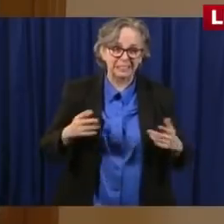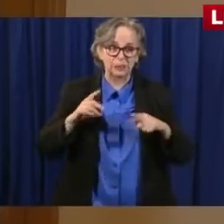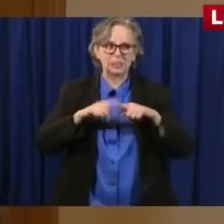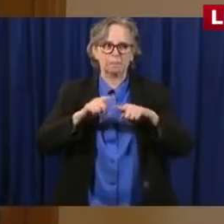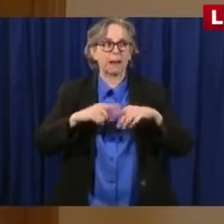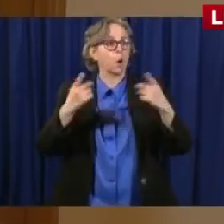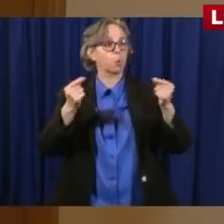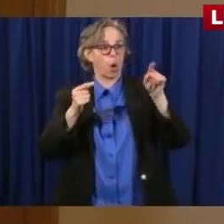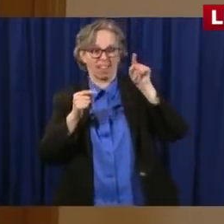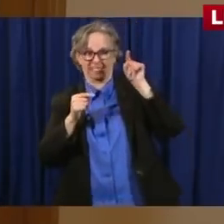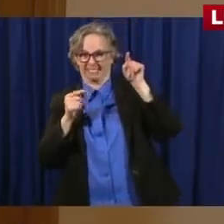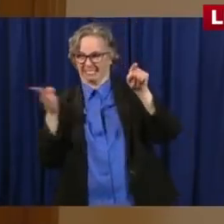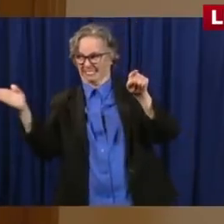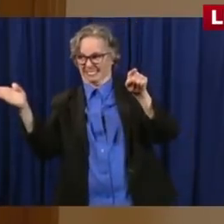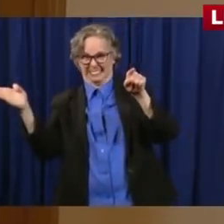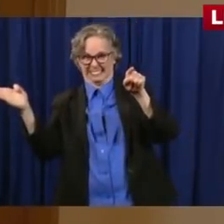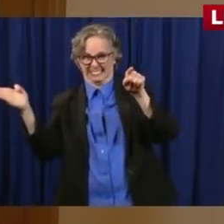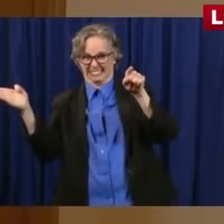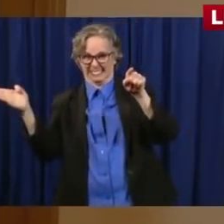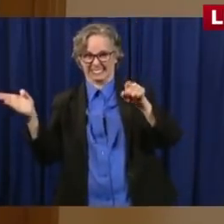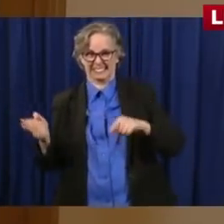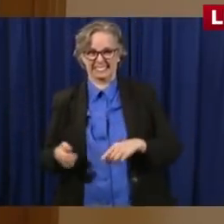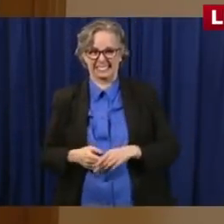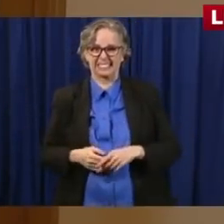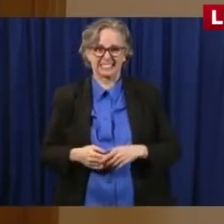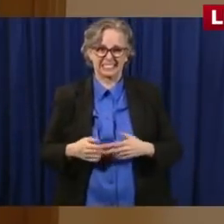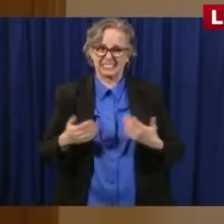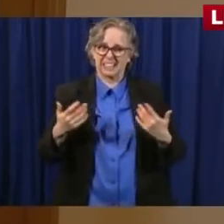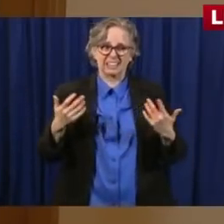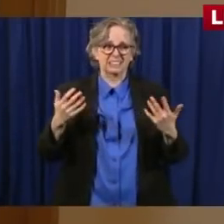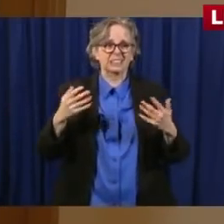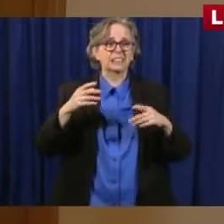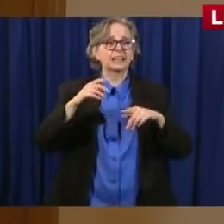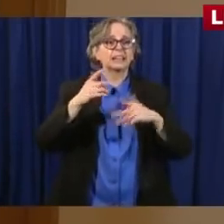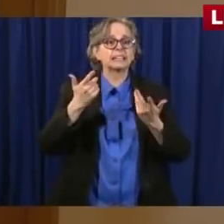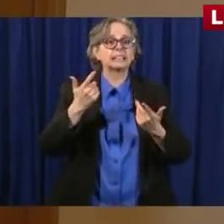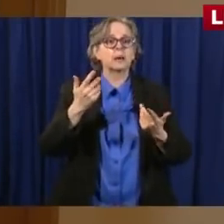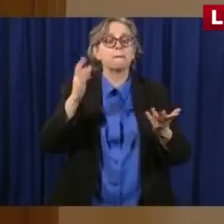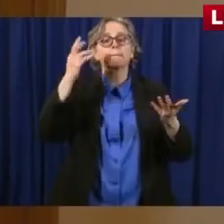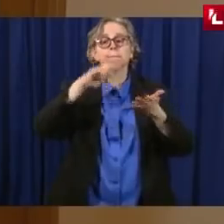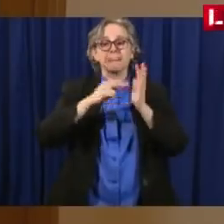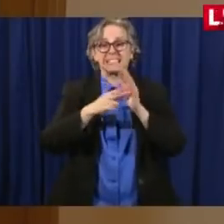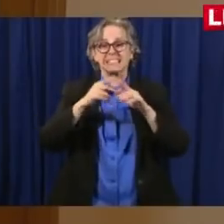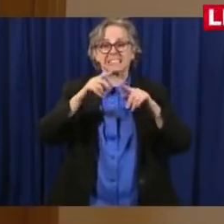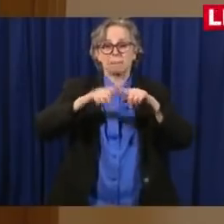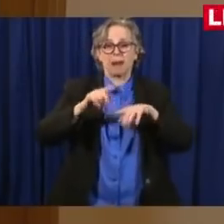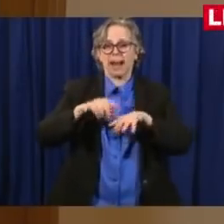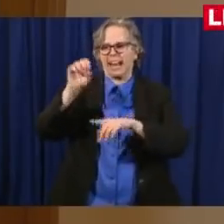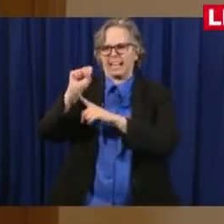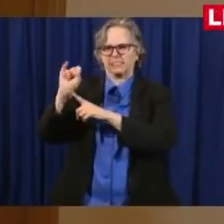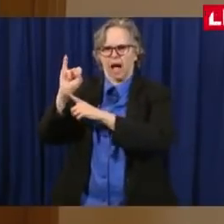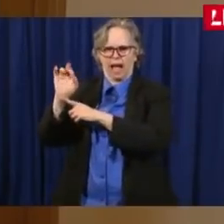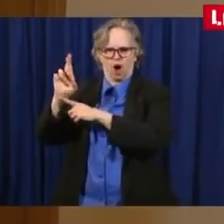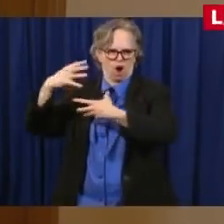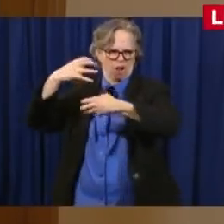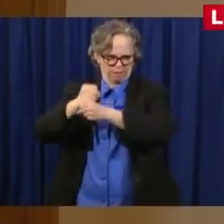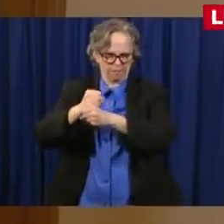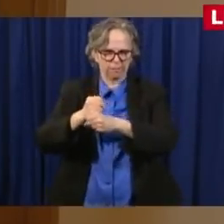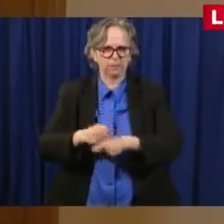IT IS GOING TO BE BASED ON THIS, THIS PREMISE OF MODELING.